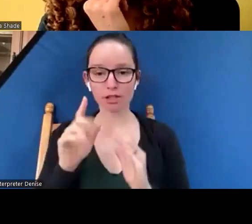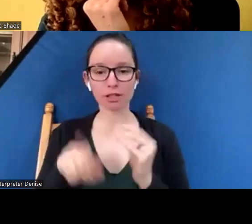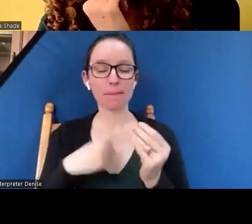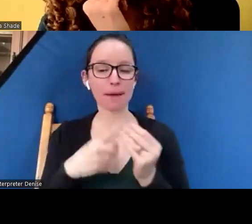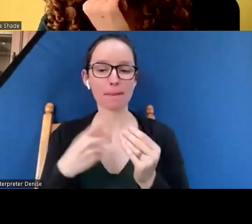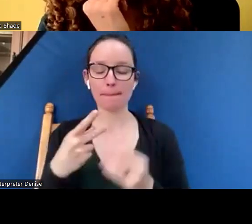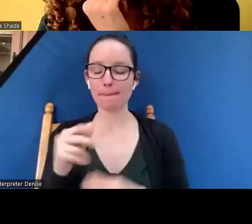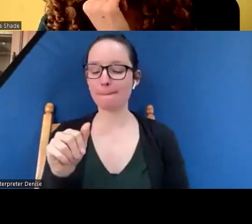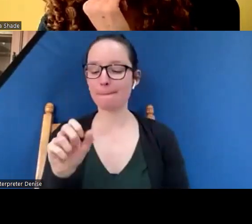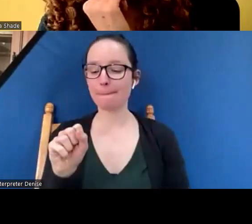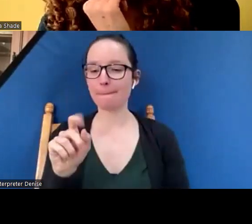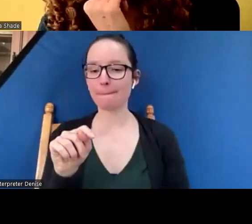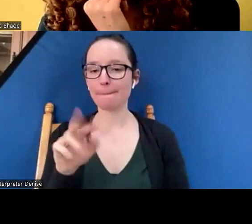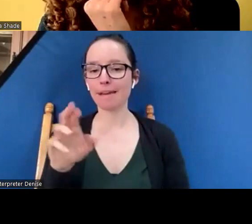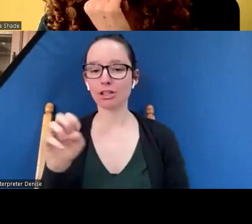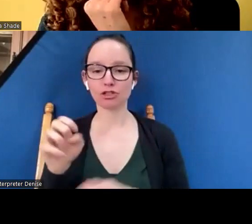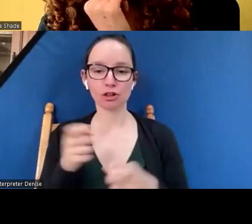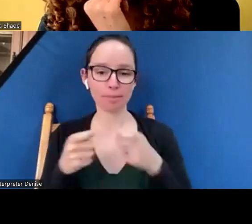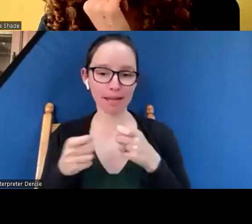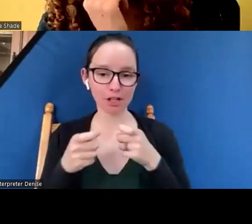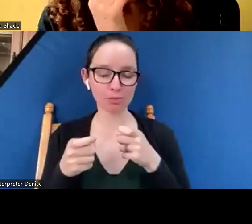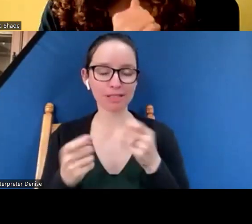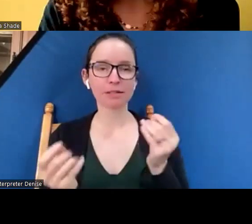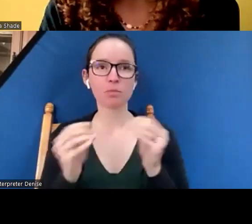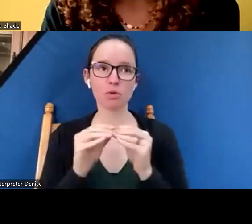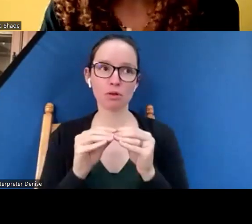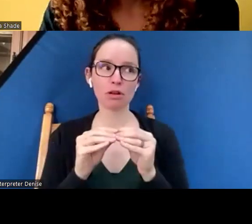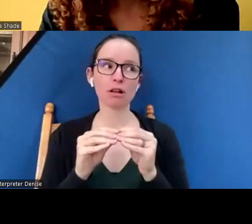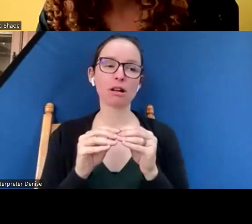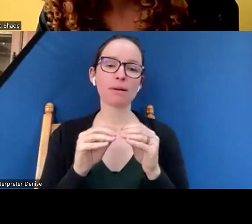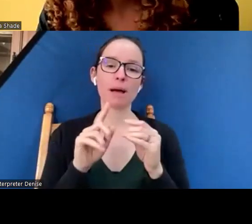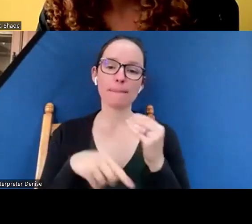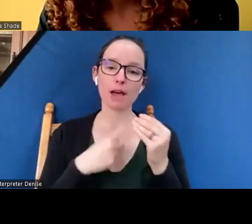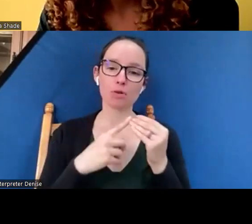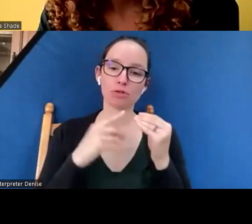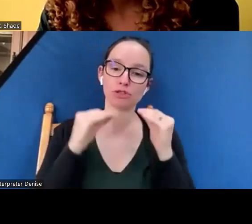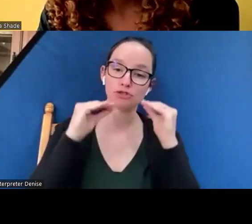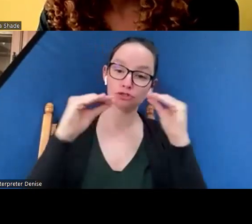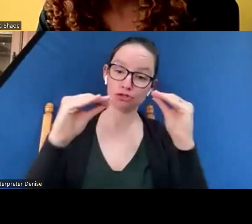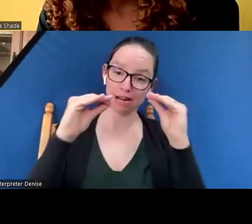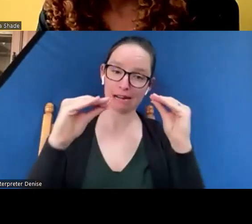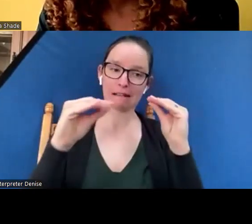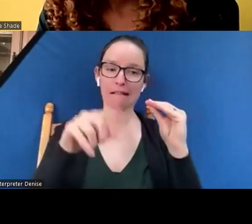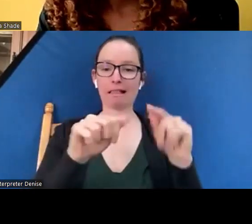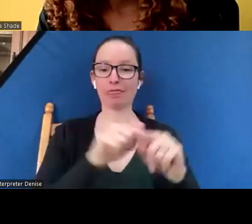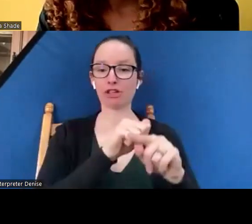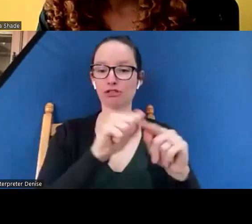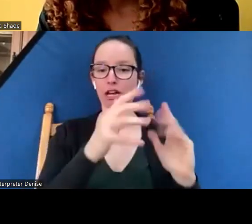So more of the train the trainer model. Looking at ways to work with groups that are already building